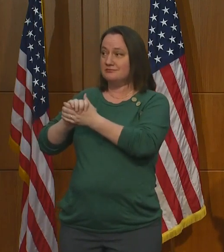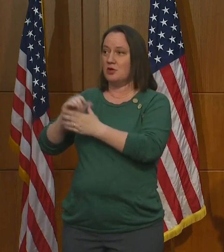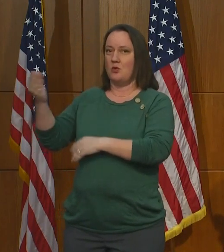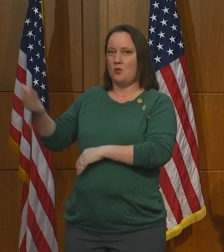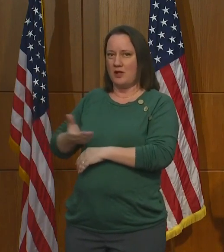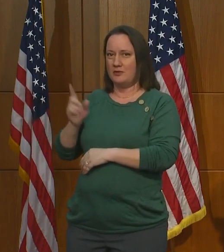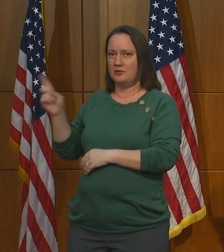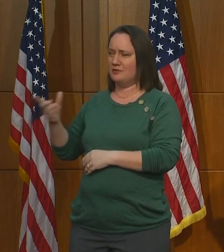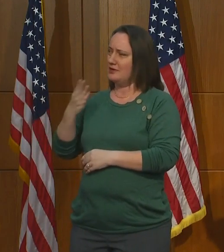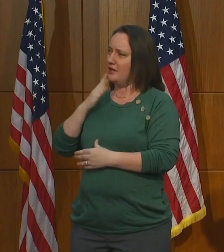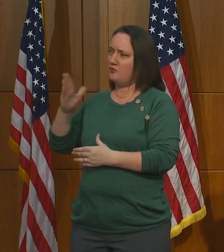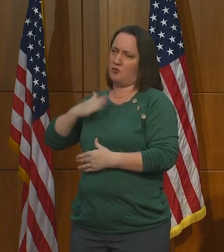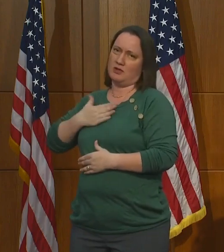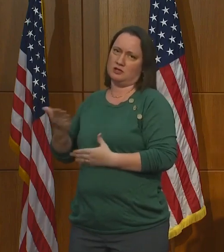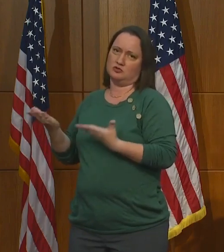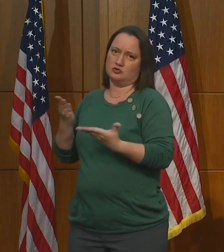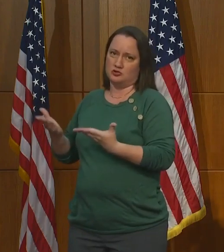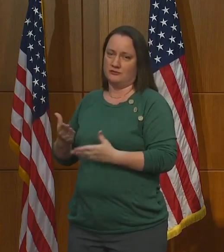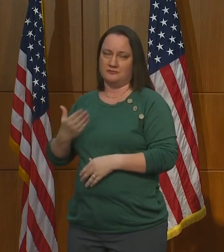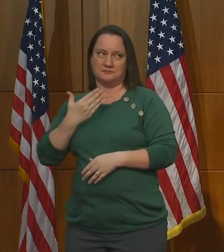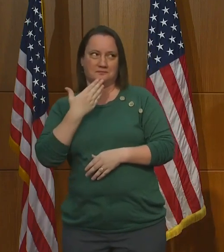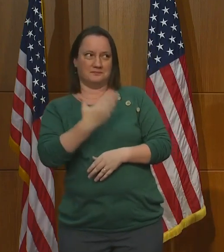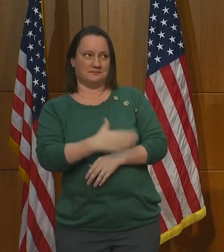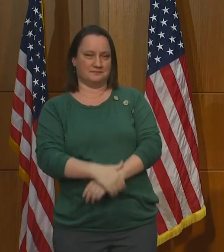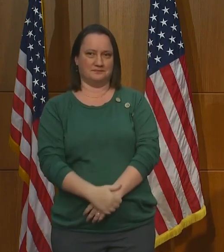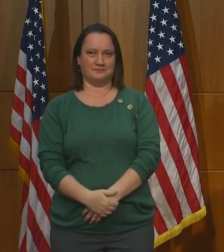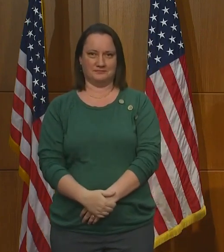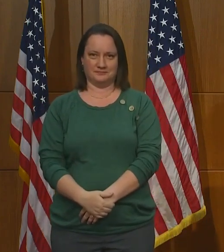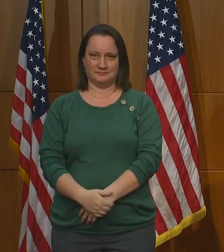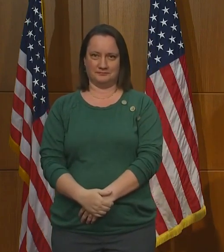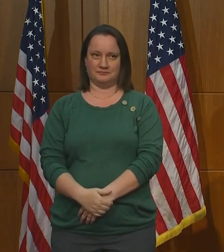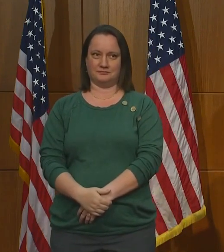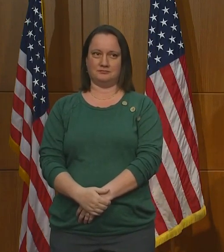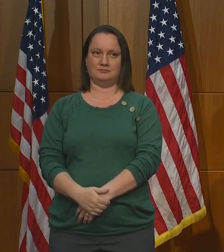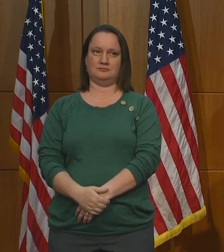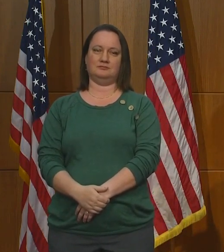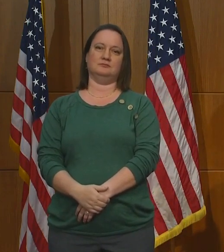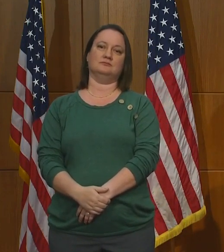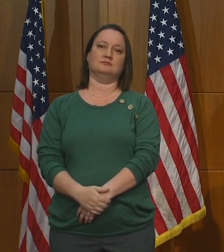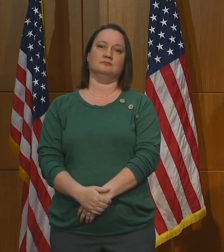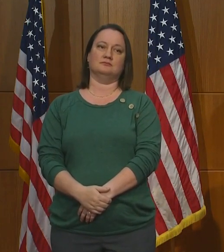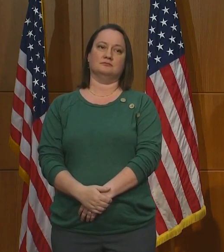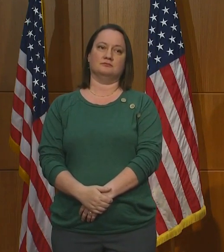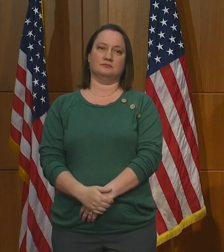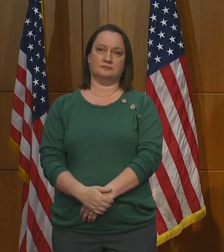JUST CONGRATULATIONS AND WE WELCOME YOU THANK YOU SO MUCH